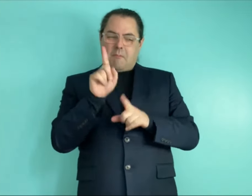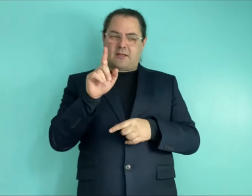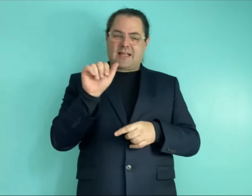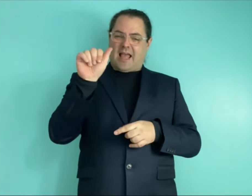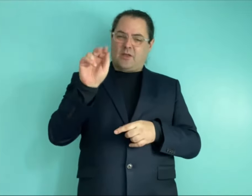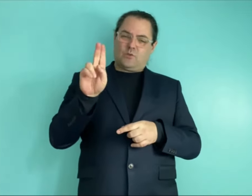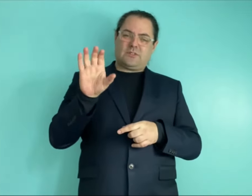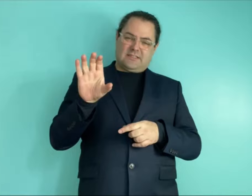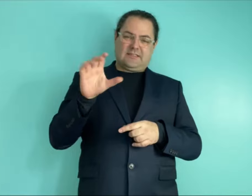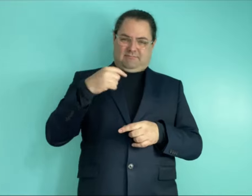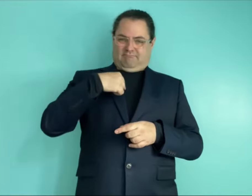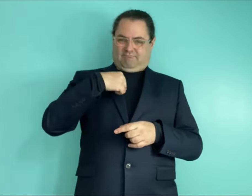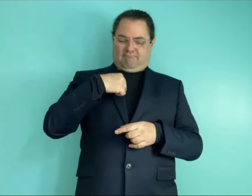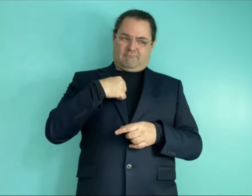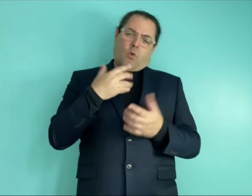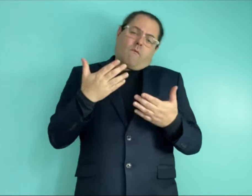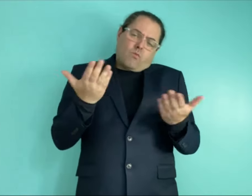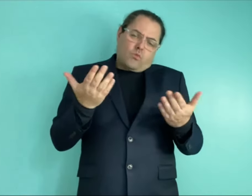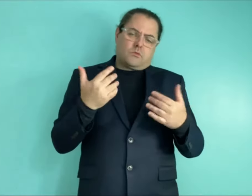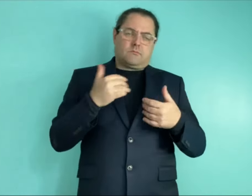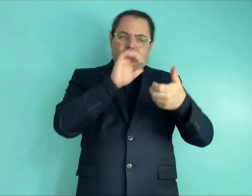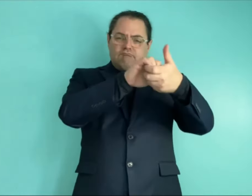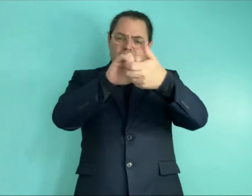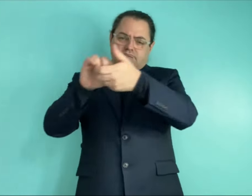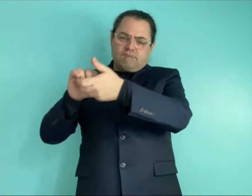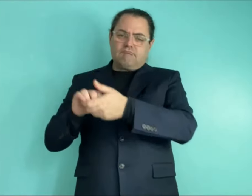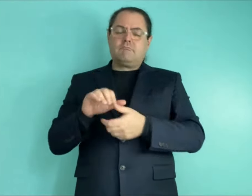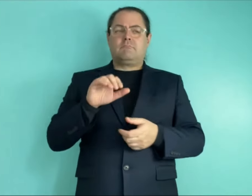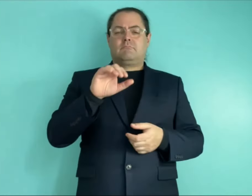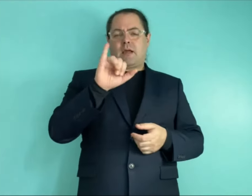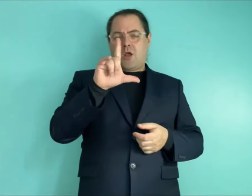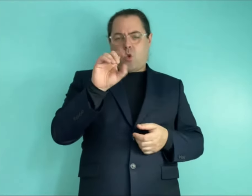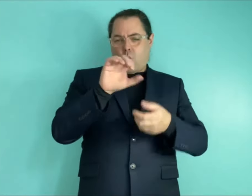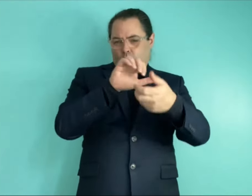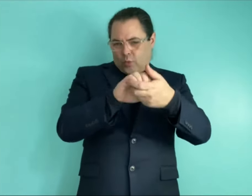16:22:38 Of course you we partner with you in the area of labor employment and my migration.